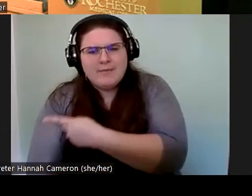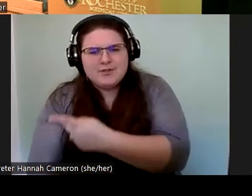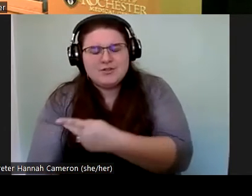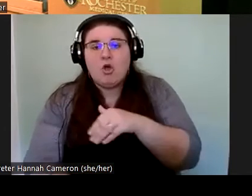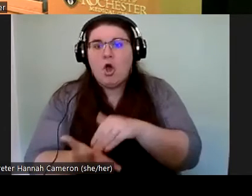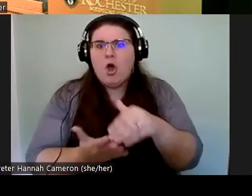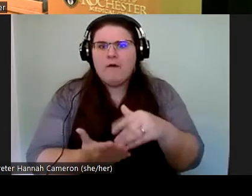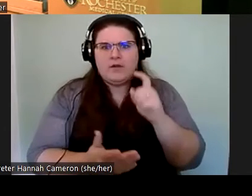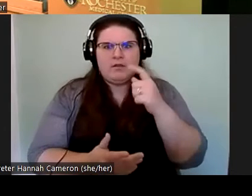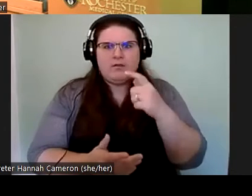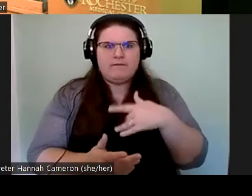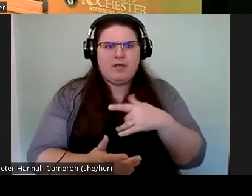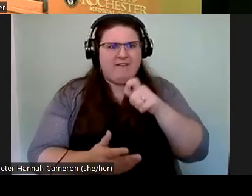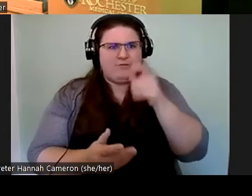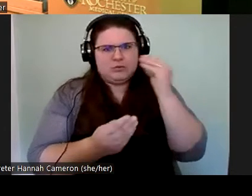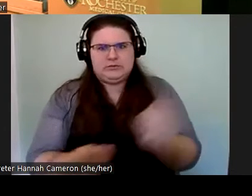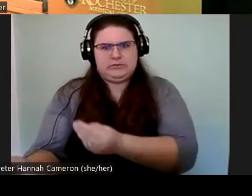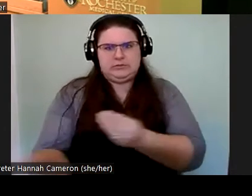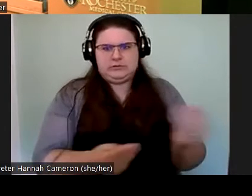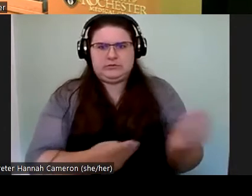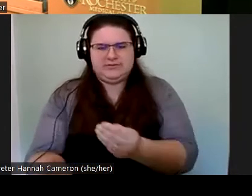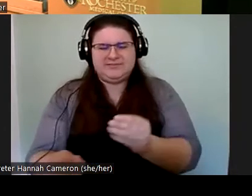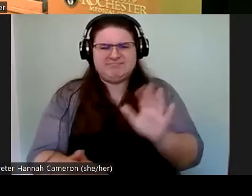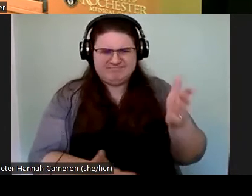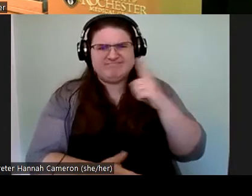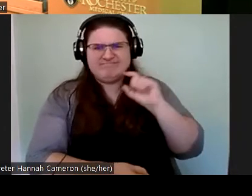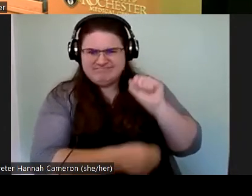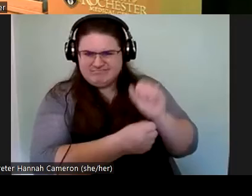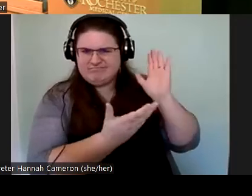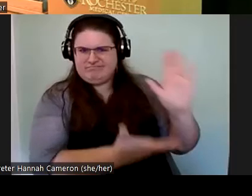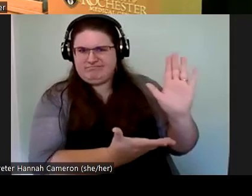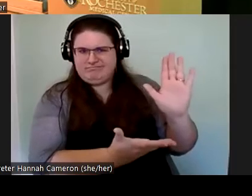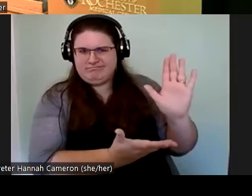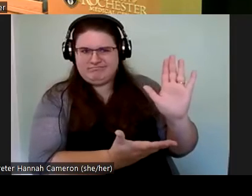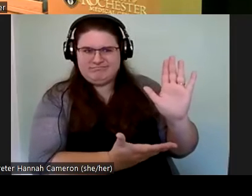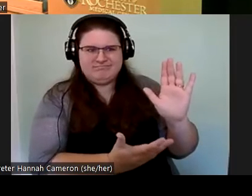here is the citation um so it's code of federal regulations um you can read the number um but